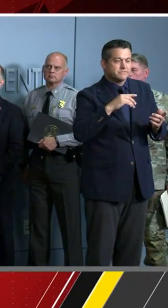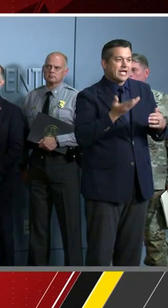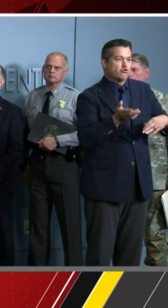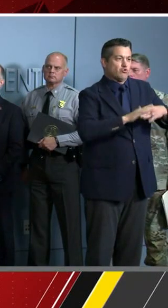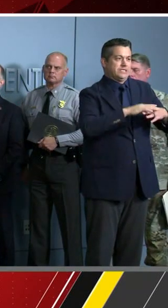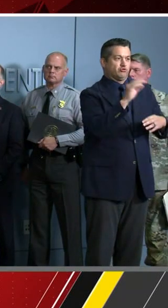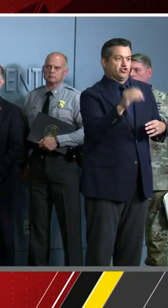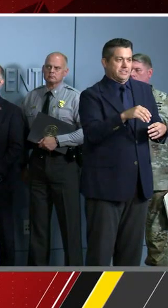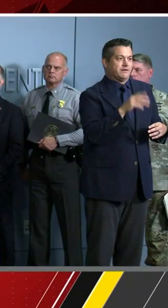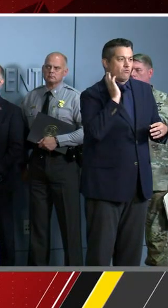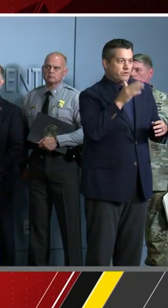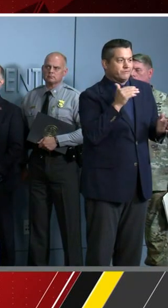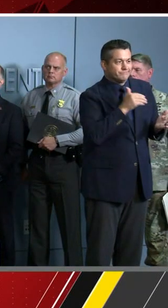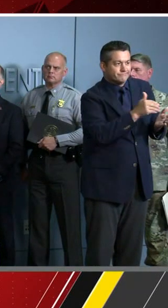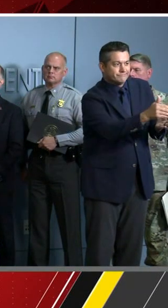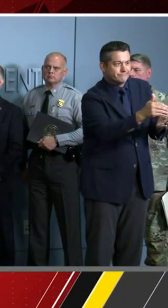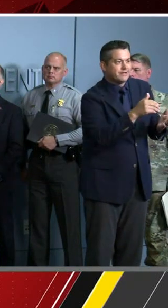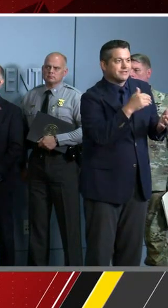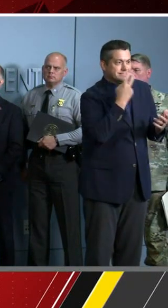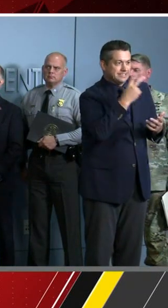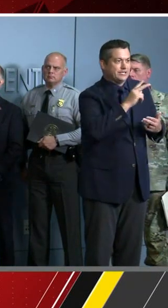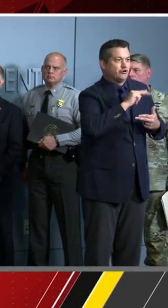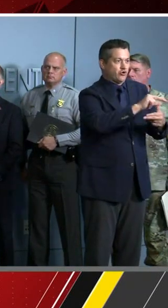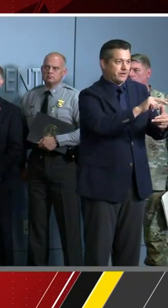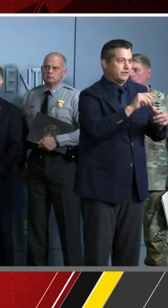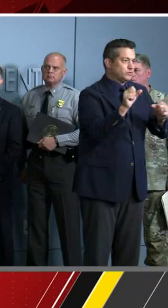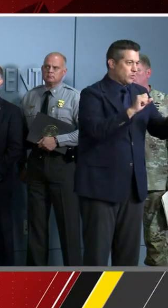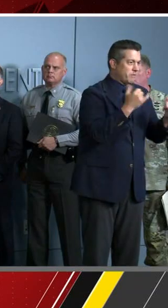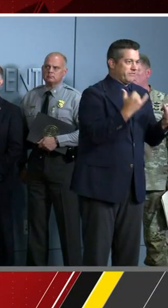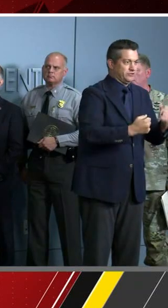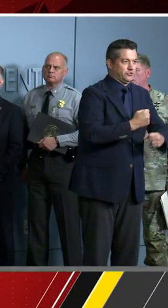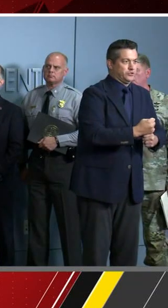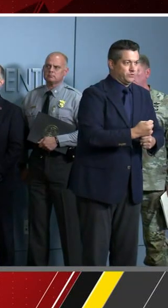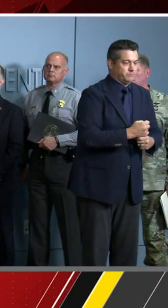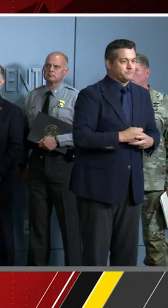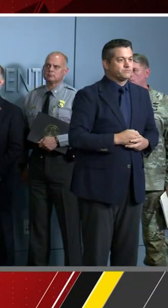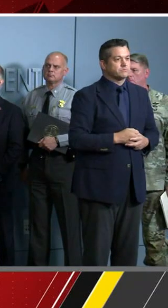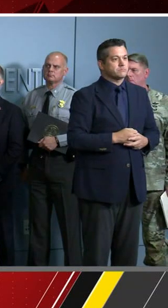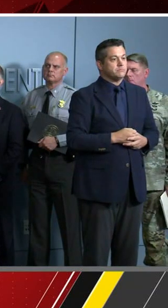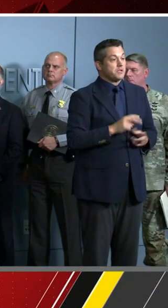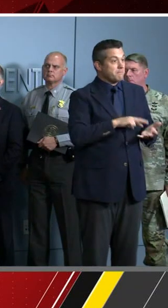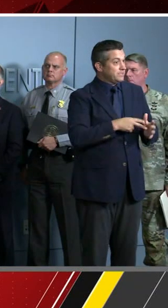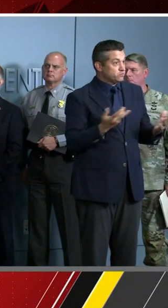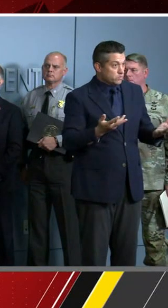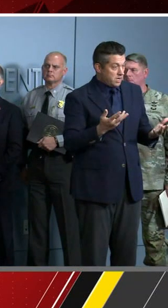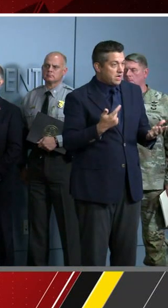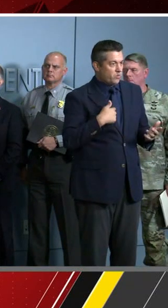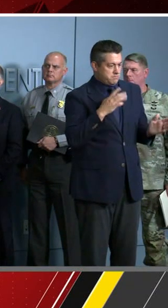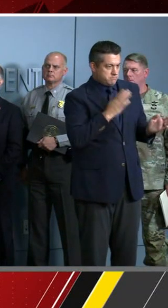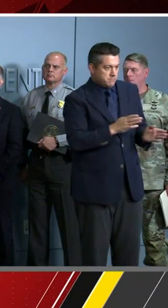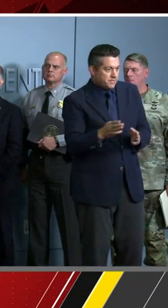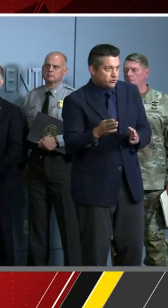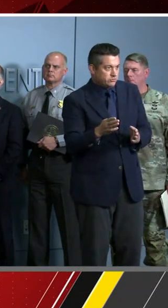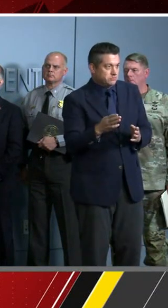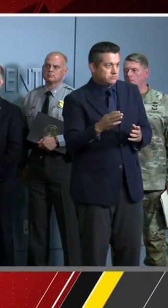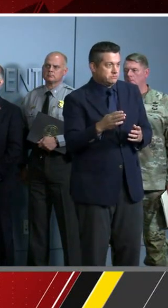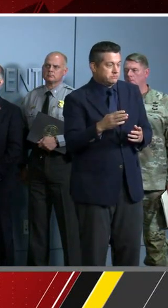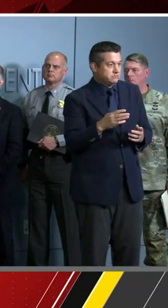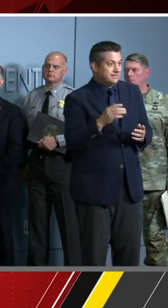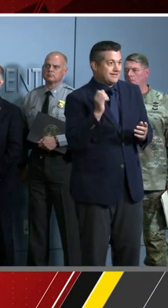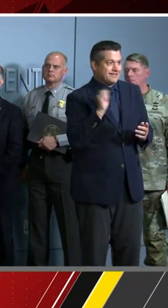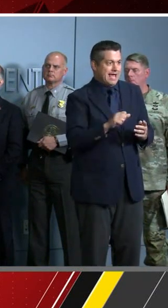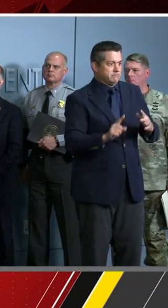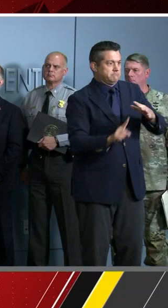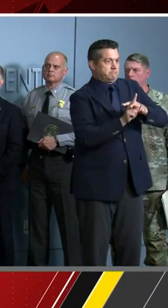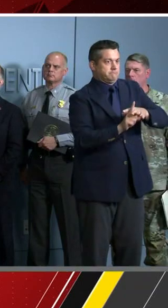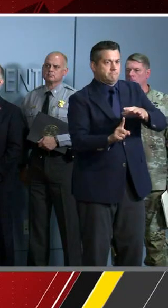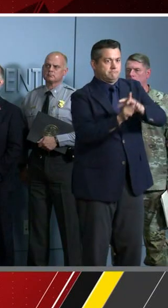that we need to be ready and